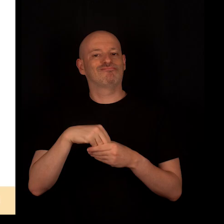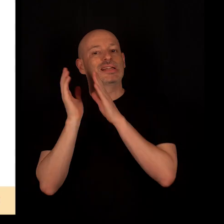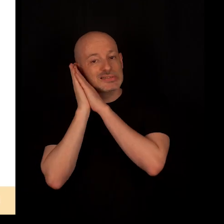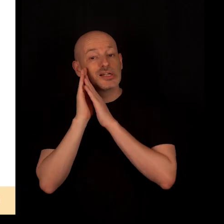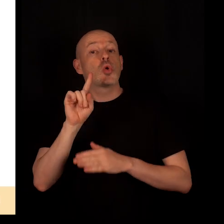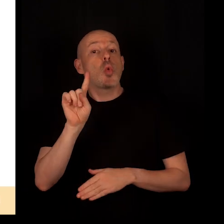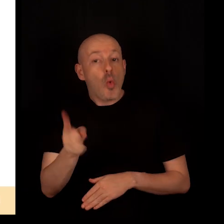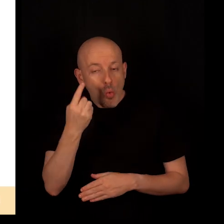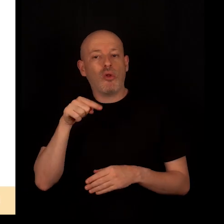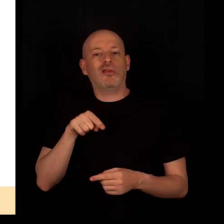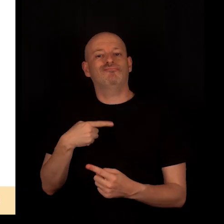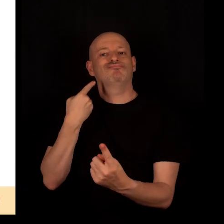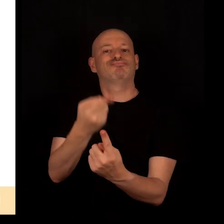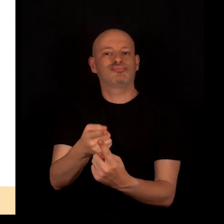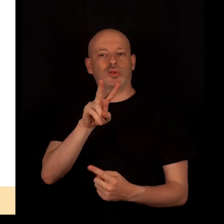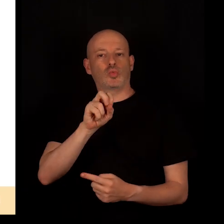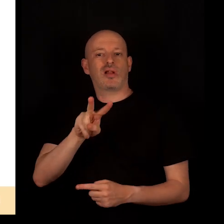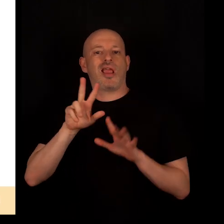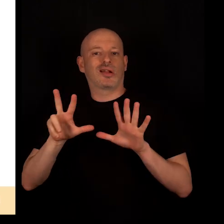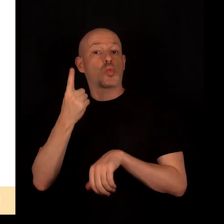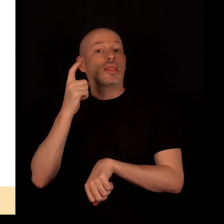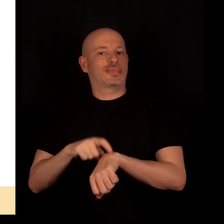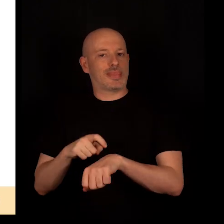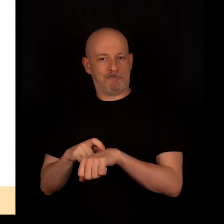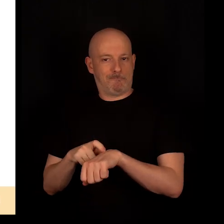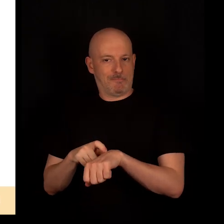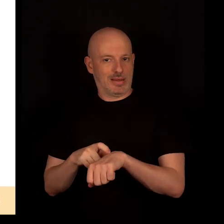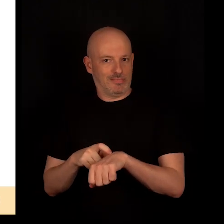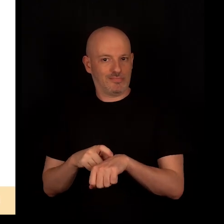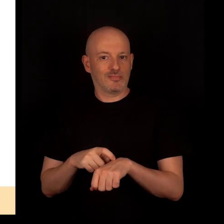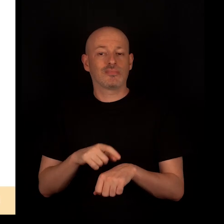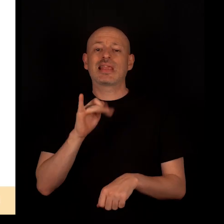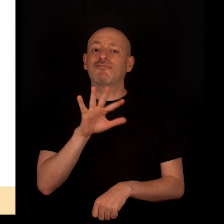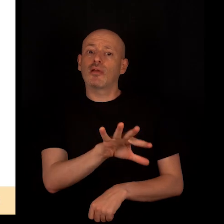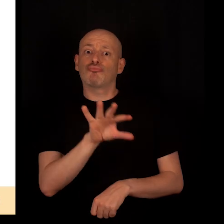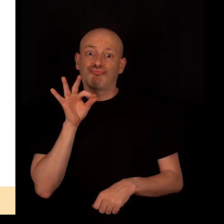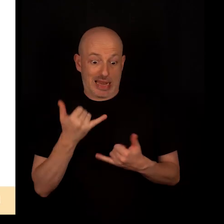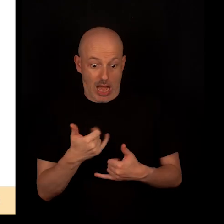to participate as a resident only once in our calls until 2028.